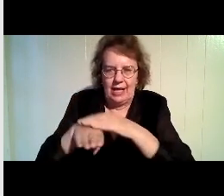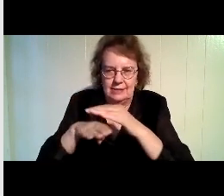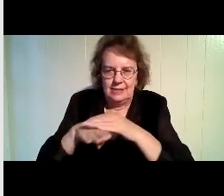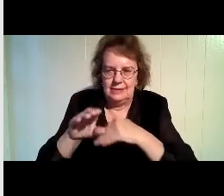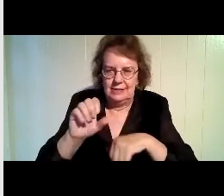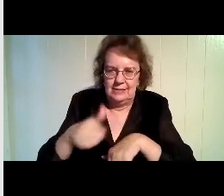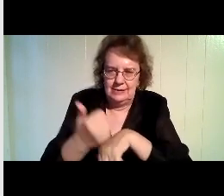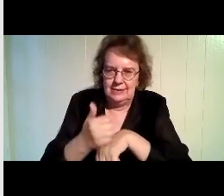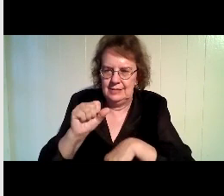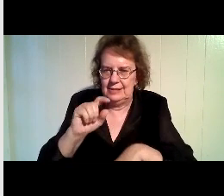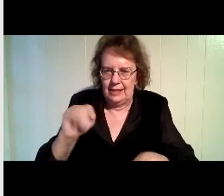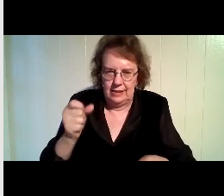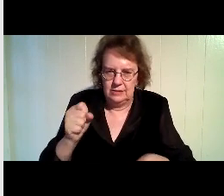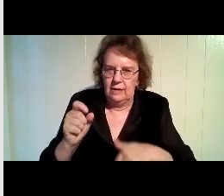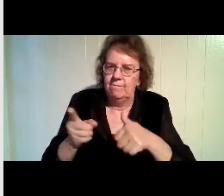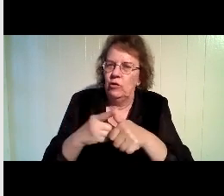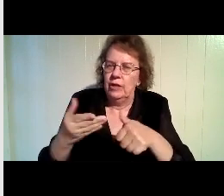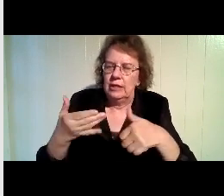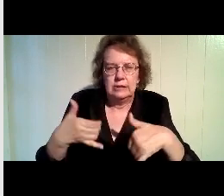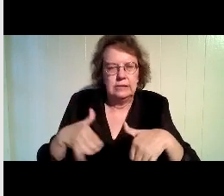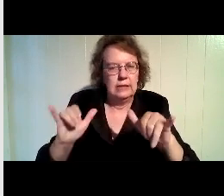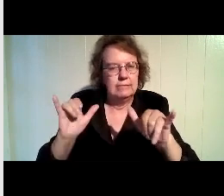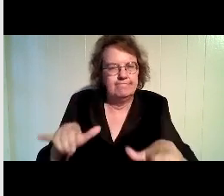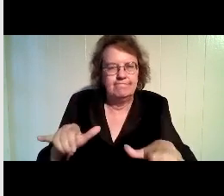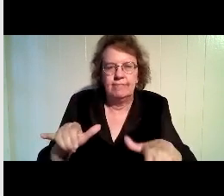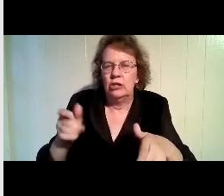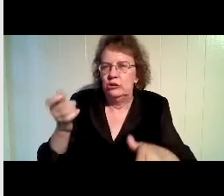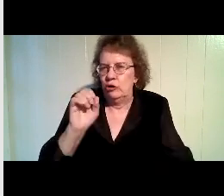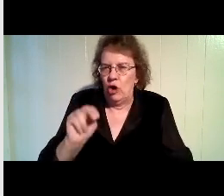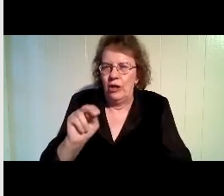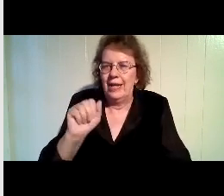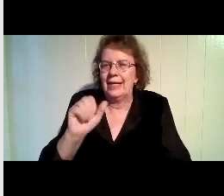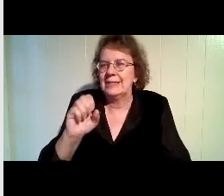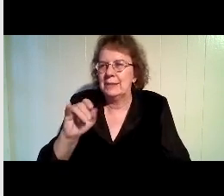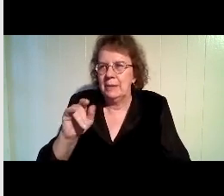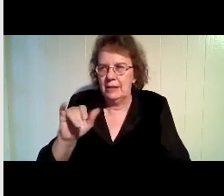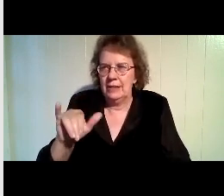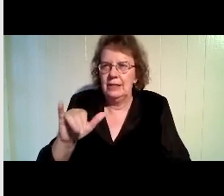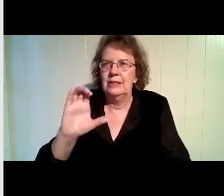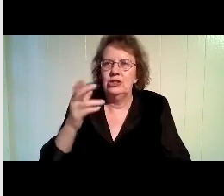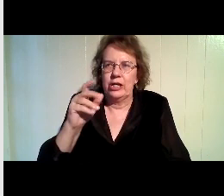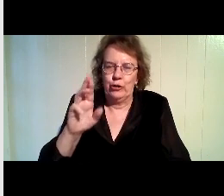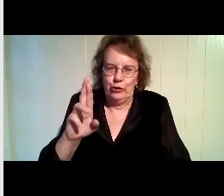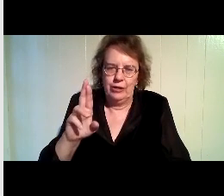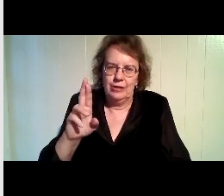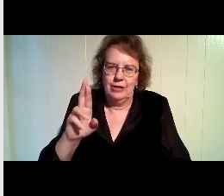So here the first thing is still turning on the accessibility checker, so it's gonna be in all the programs. There's the feedback options.